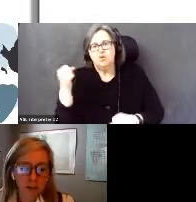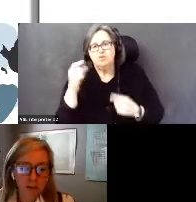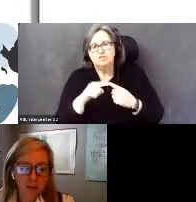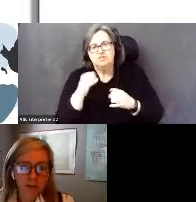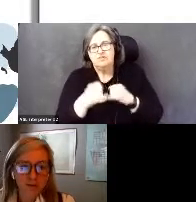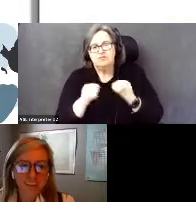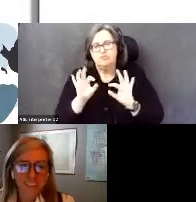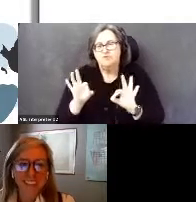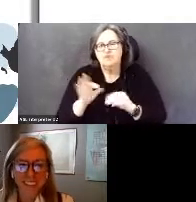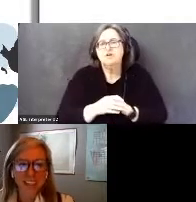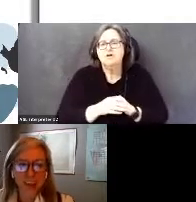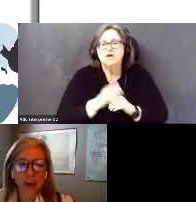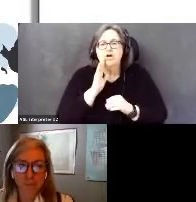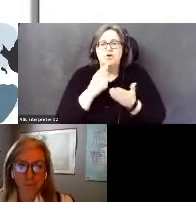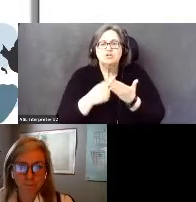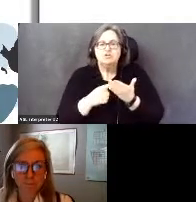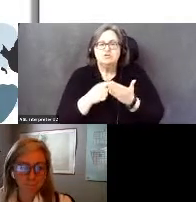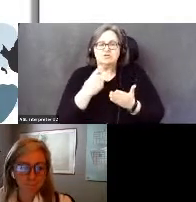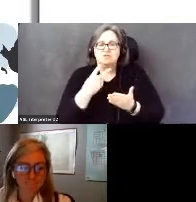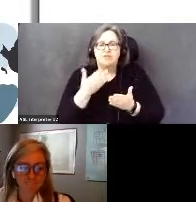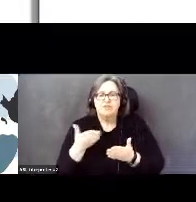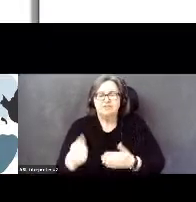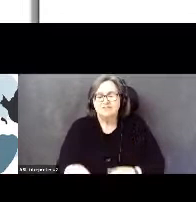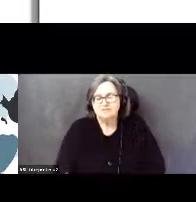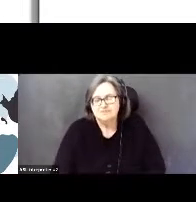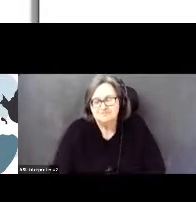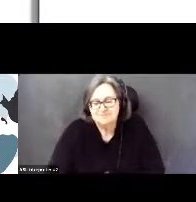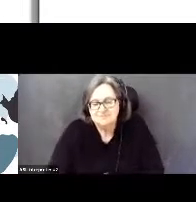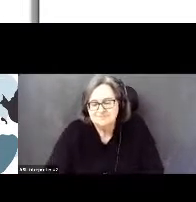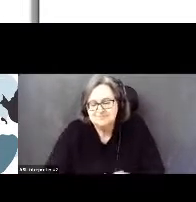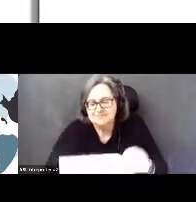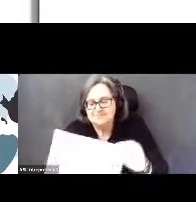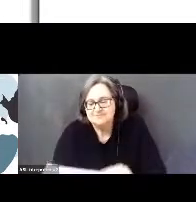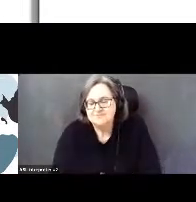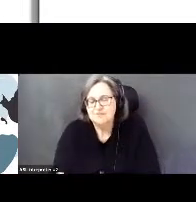Perfect. Let me talk about a couple of things. Work with your sheriff department